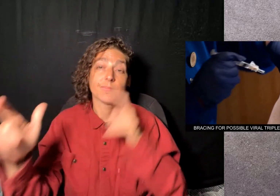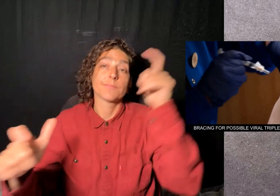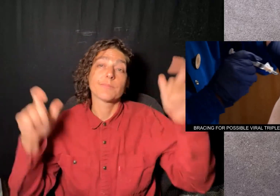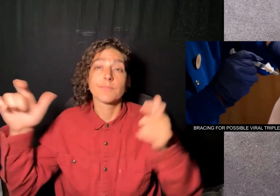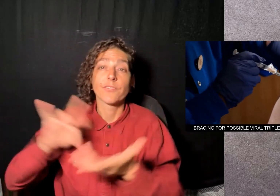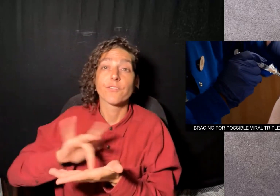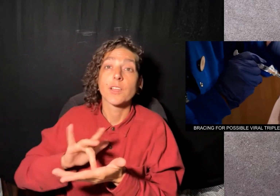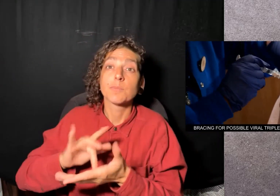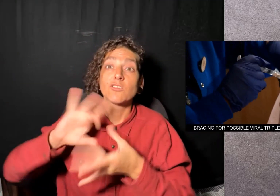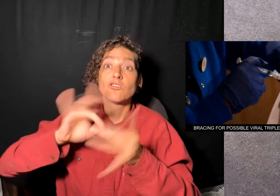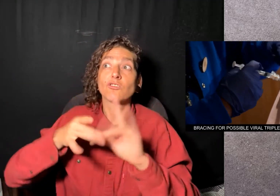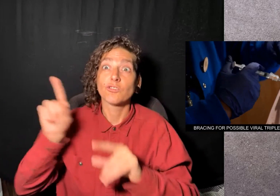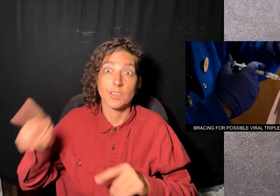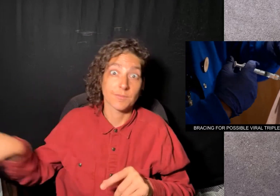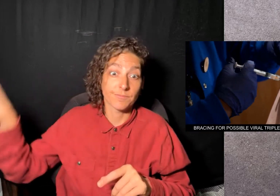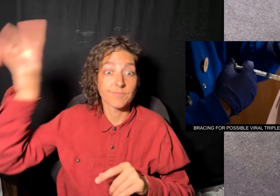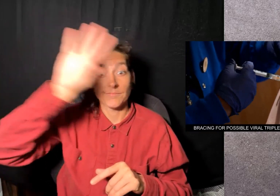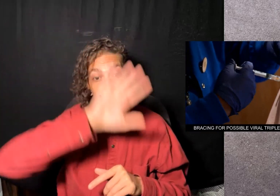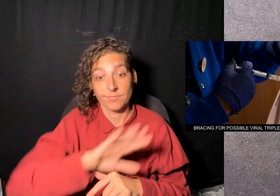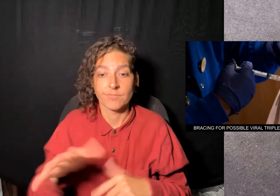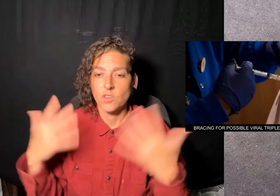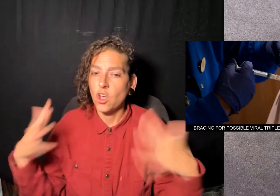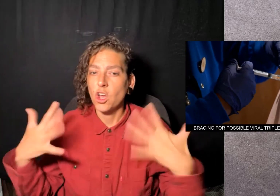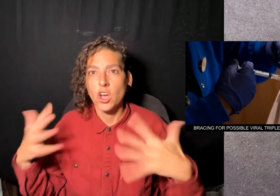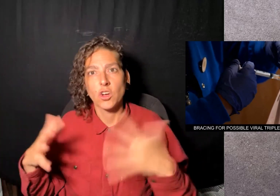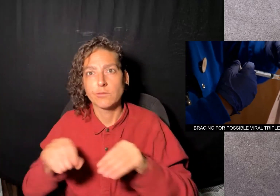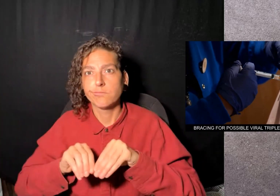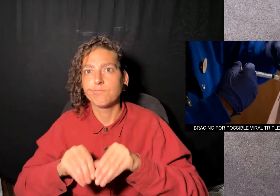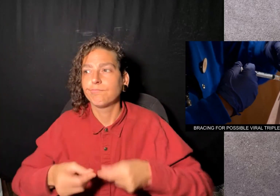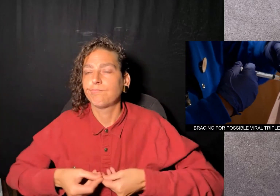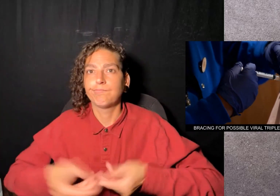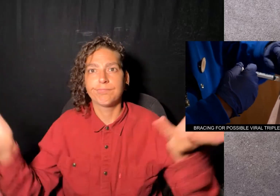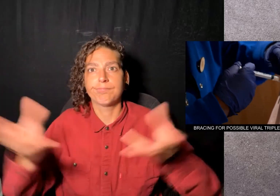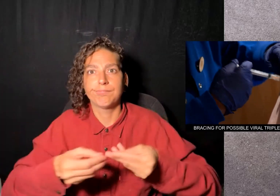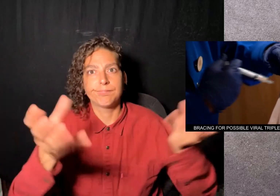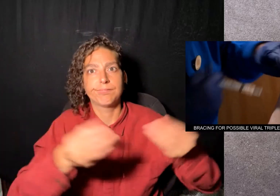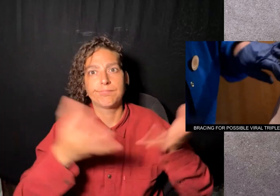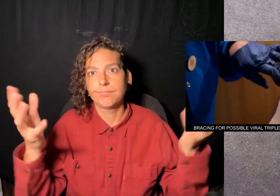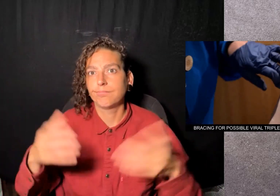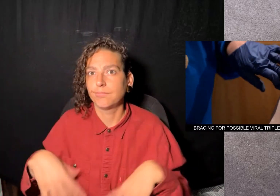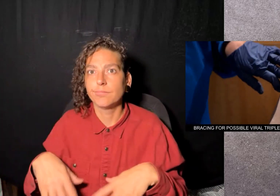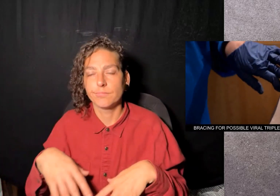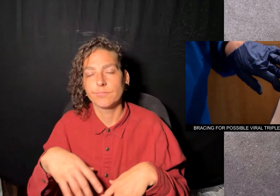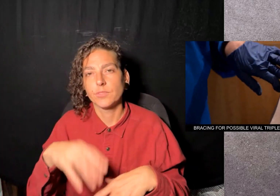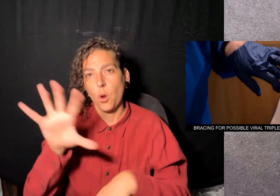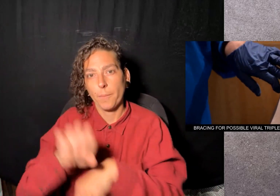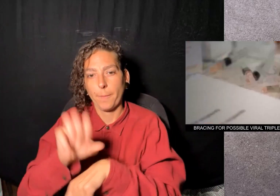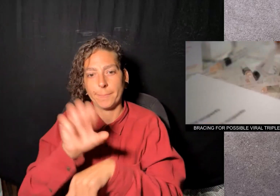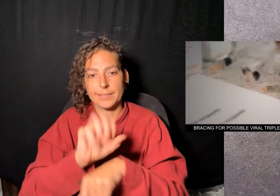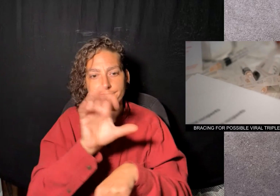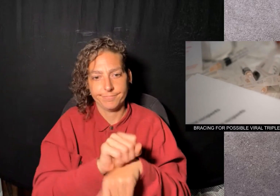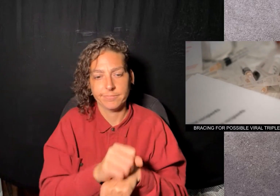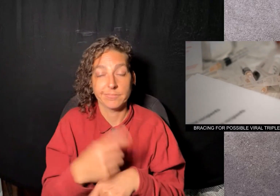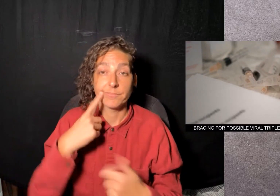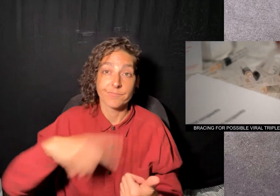yourself major pharmacy chains have already started rolling out appointments for flu and